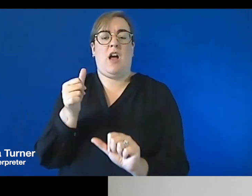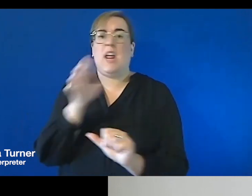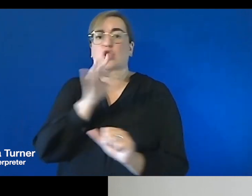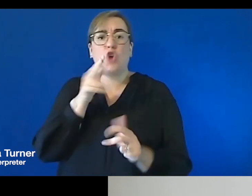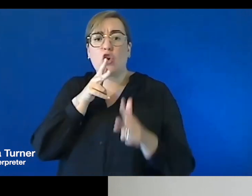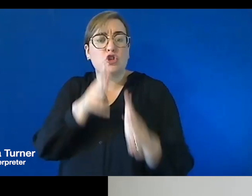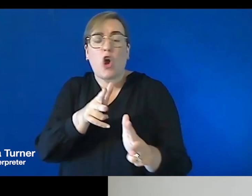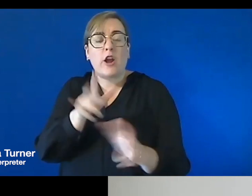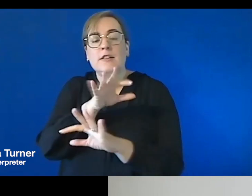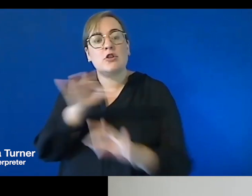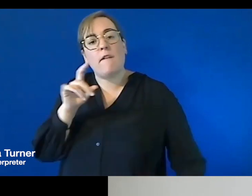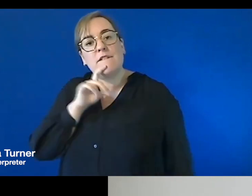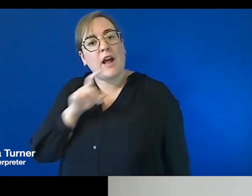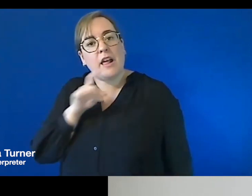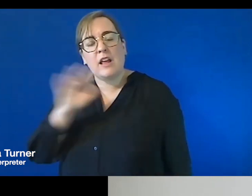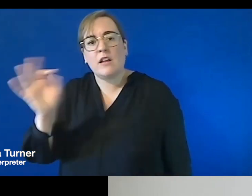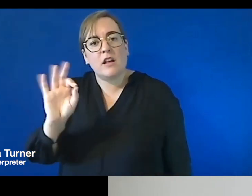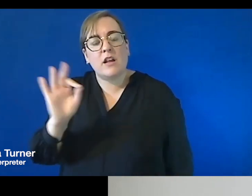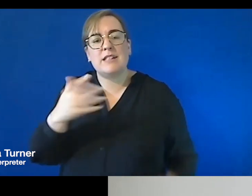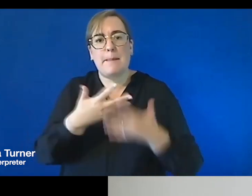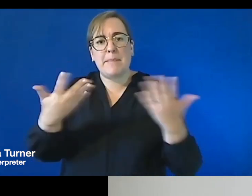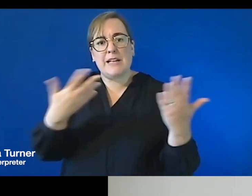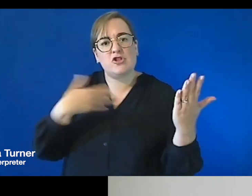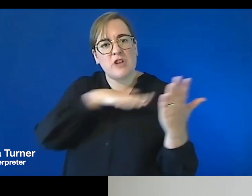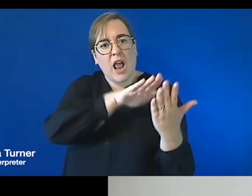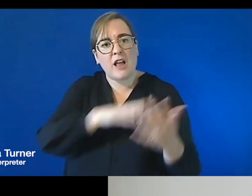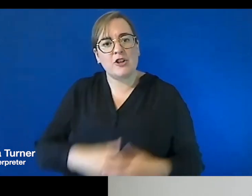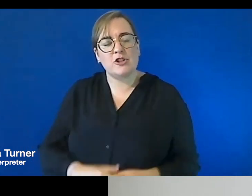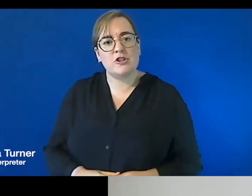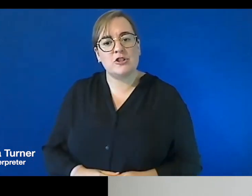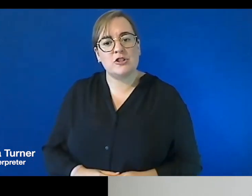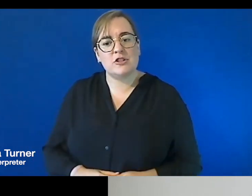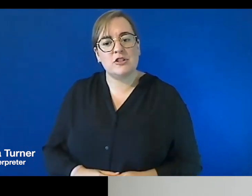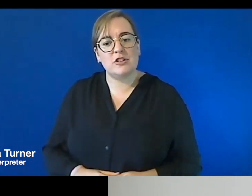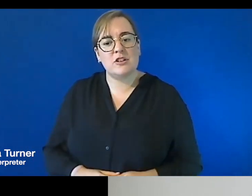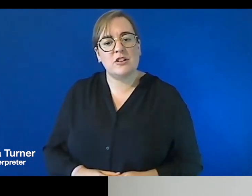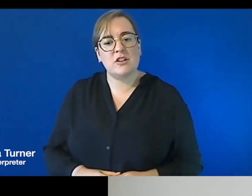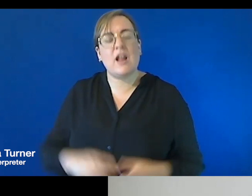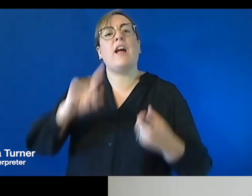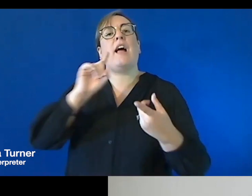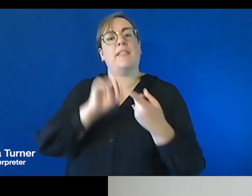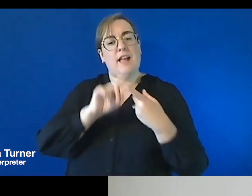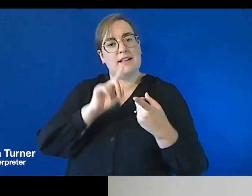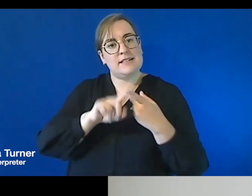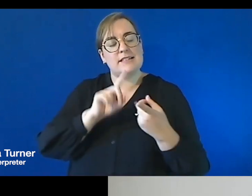it's a significant challenge and yes and there is still a significant road for reshaping industry